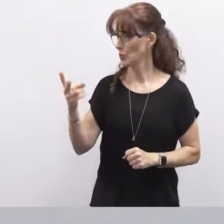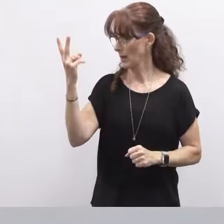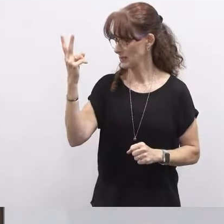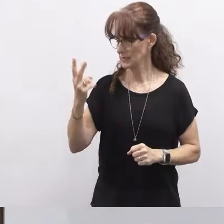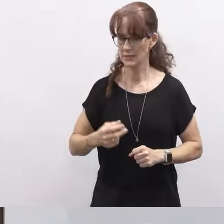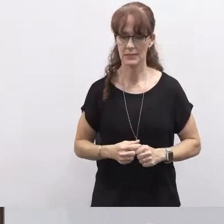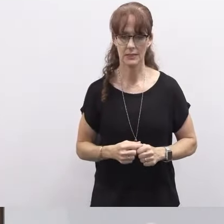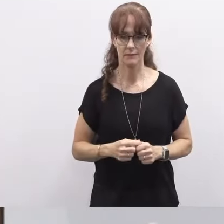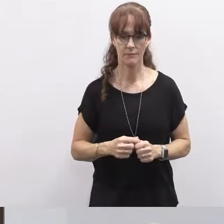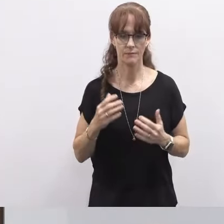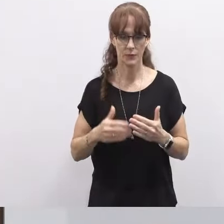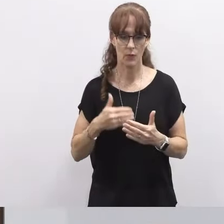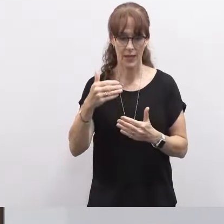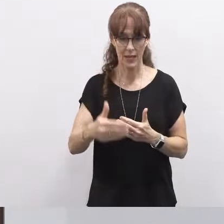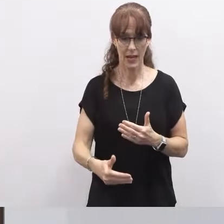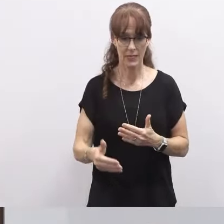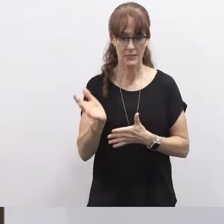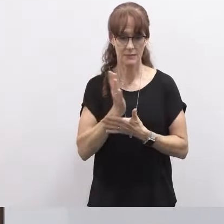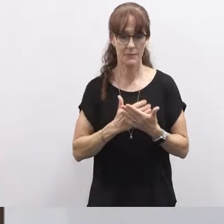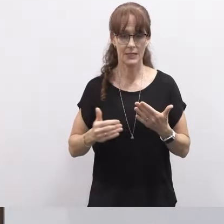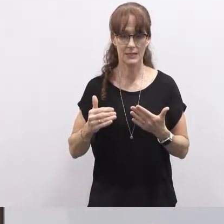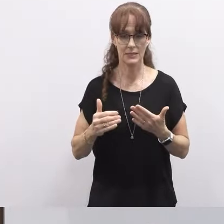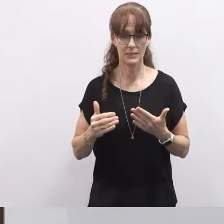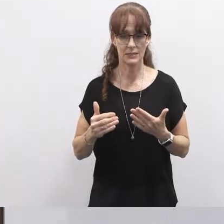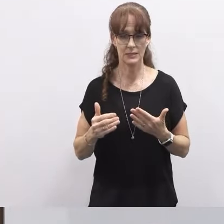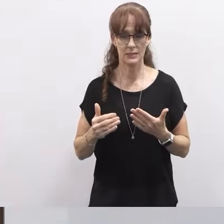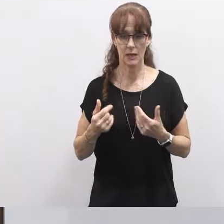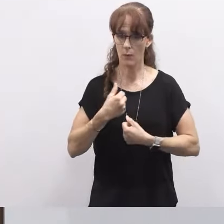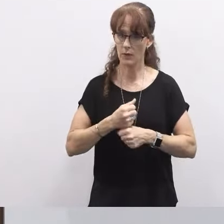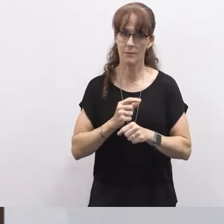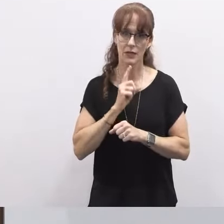The next piece that I had, and I wanted to make sure